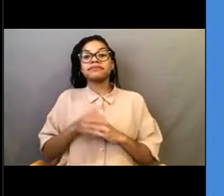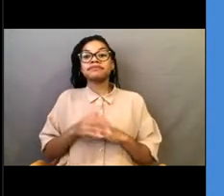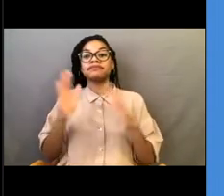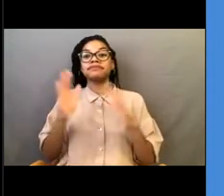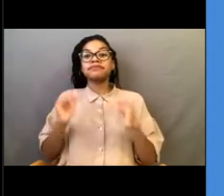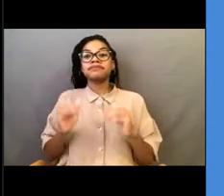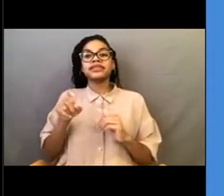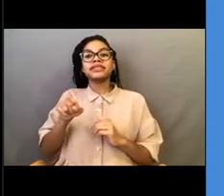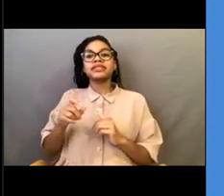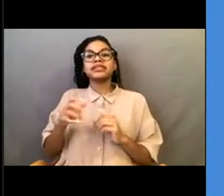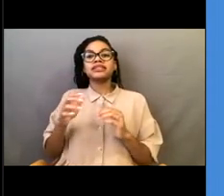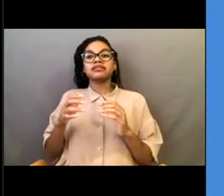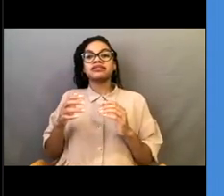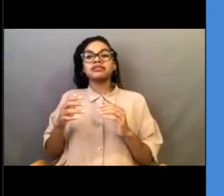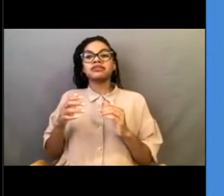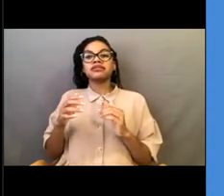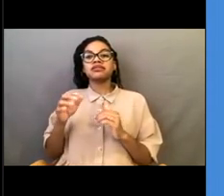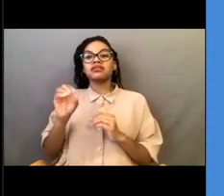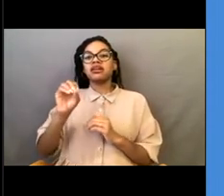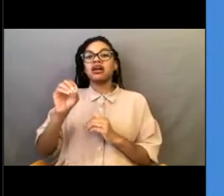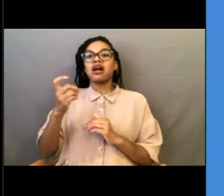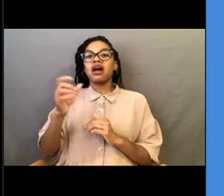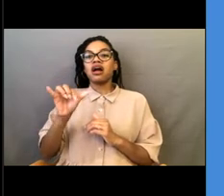they need quite a bit of it.